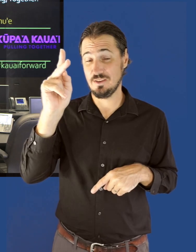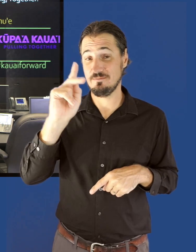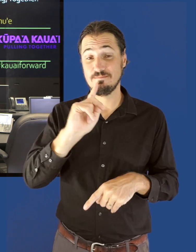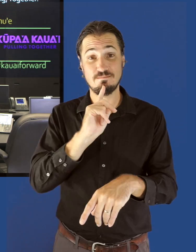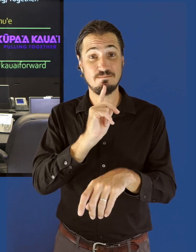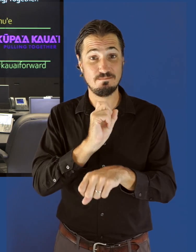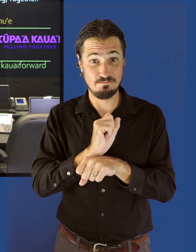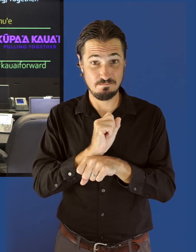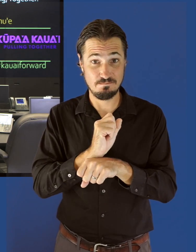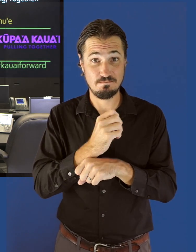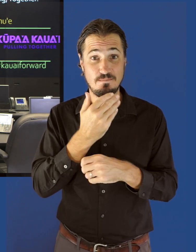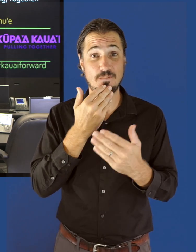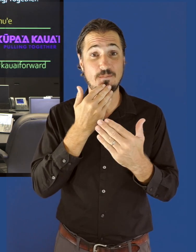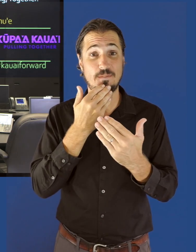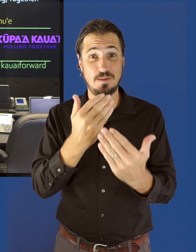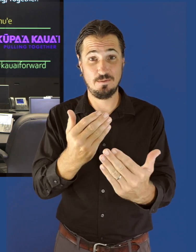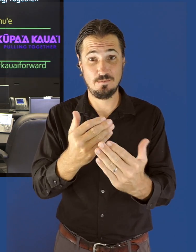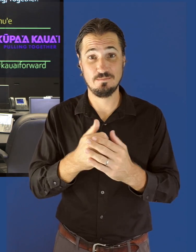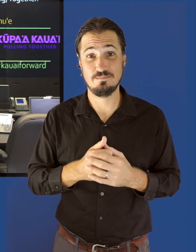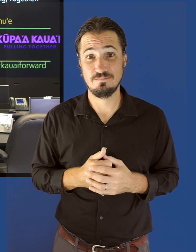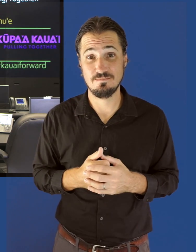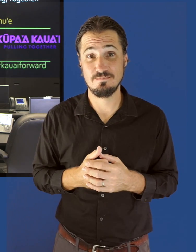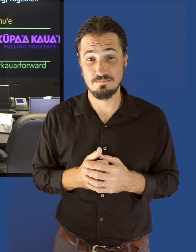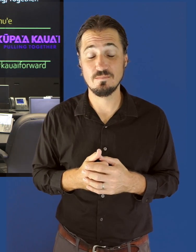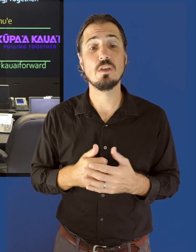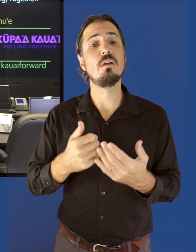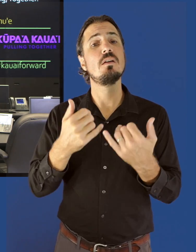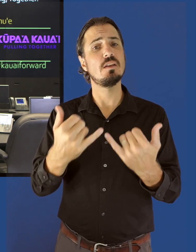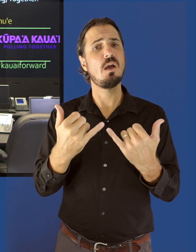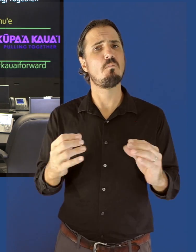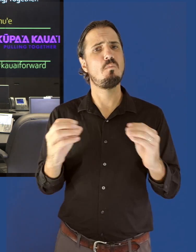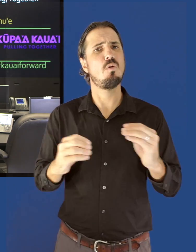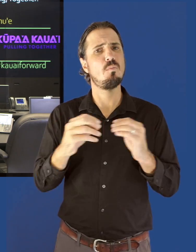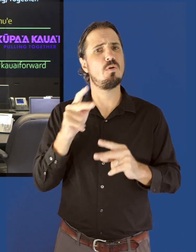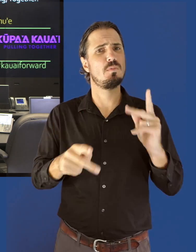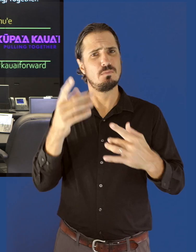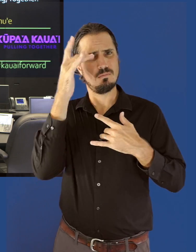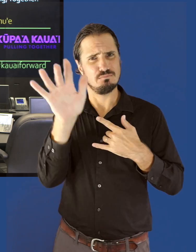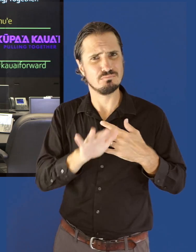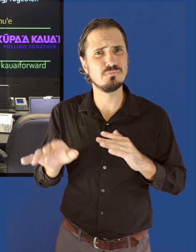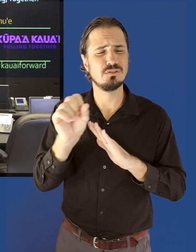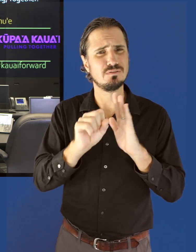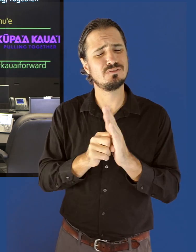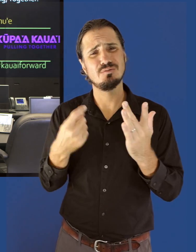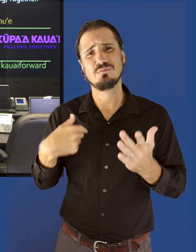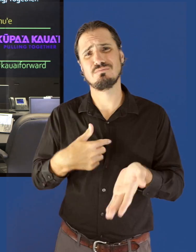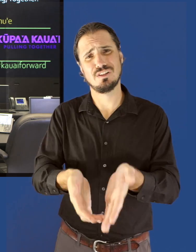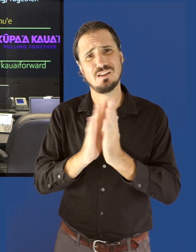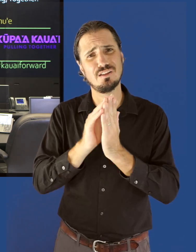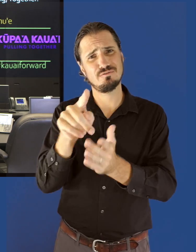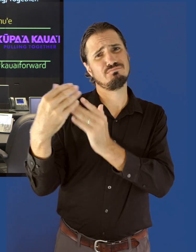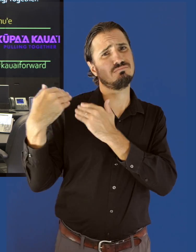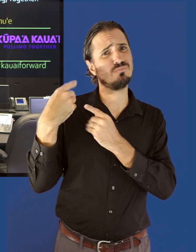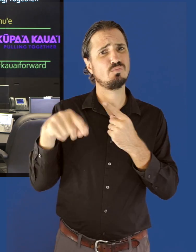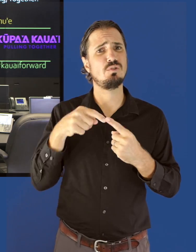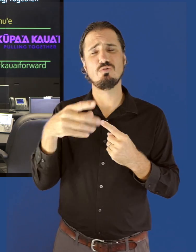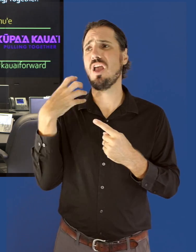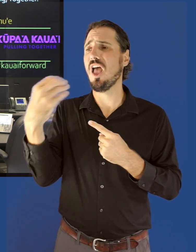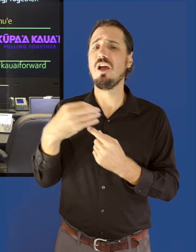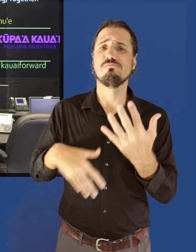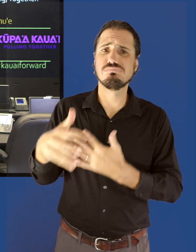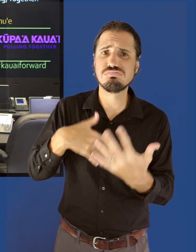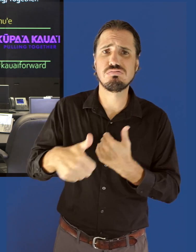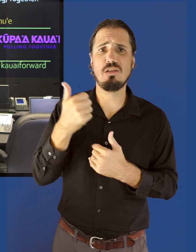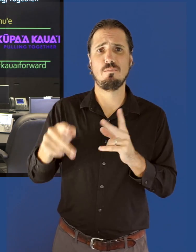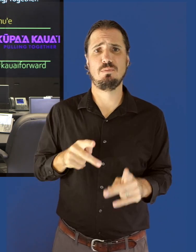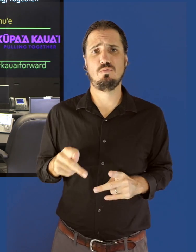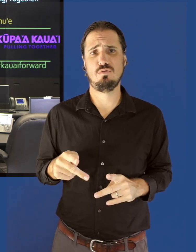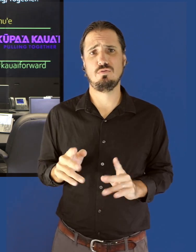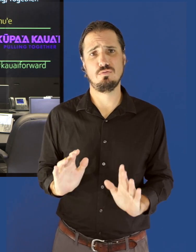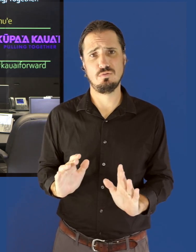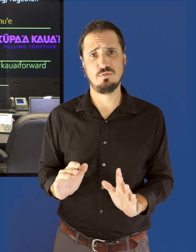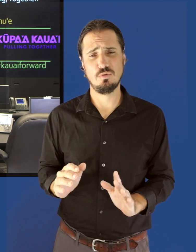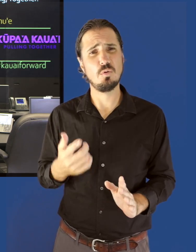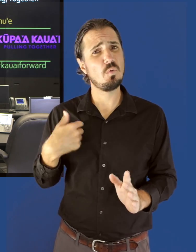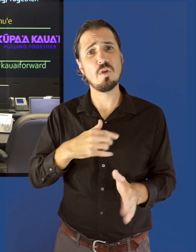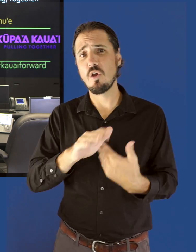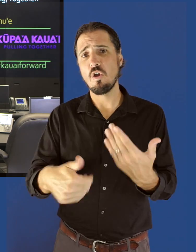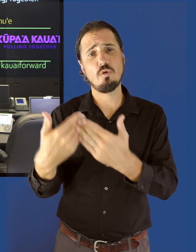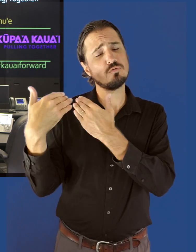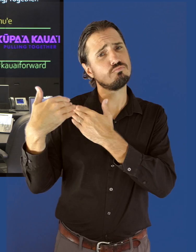As our numbers continue to rise across the state, please continue to be responsible when you leave your home and engage with others. We each have a role to play in mitigating the spread of